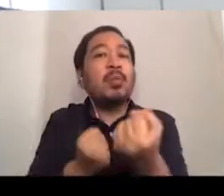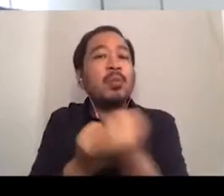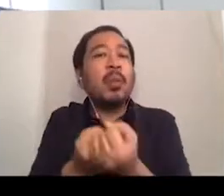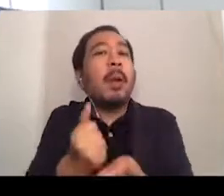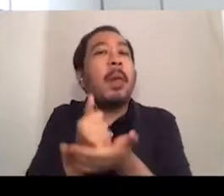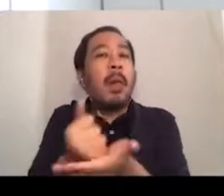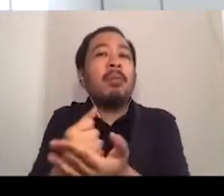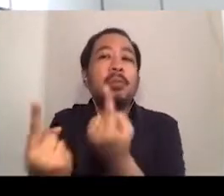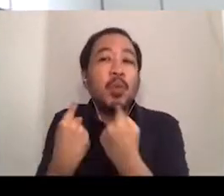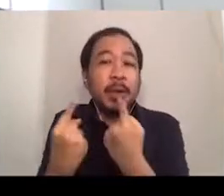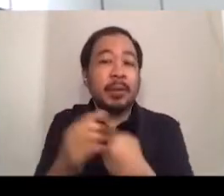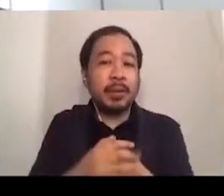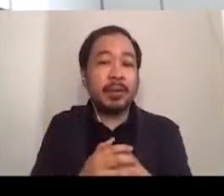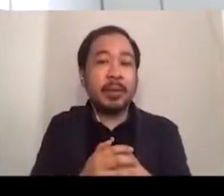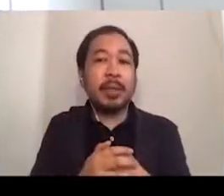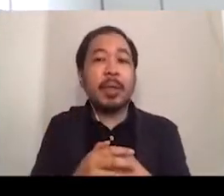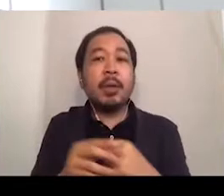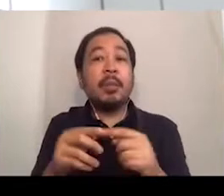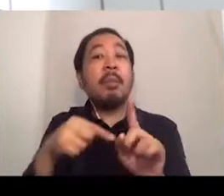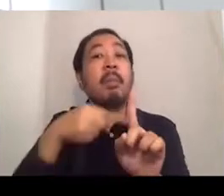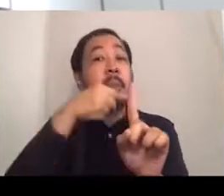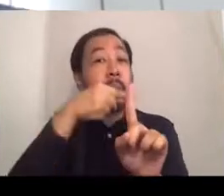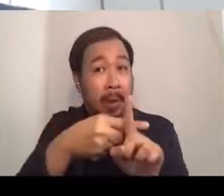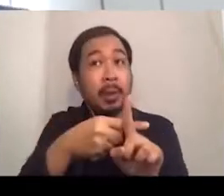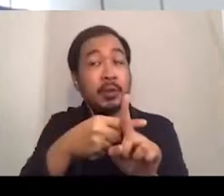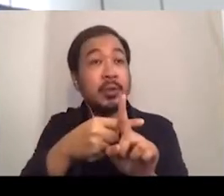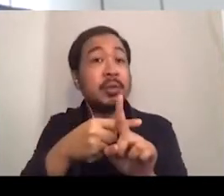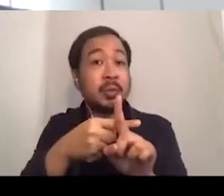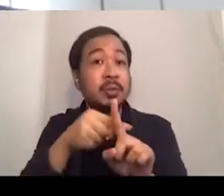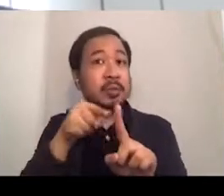into our social protection and employment support systems,